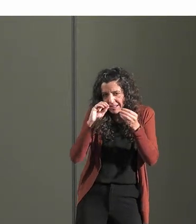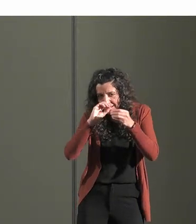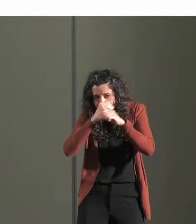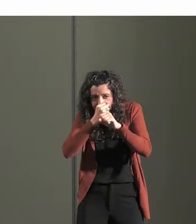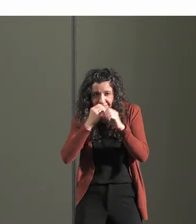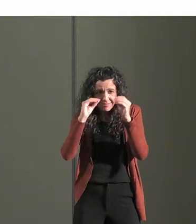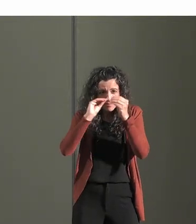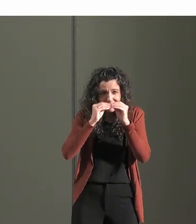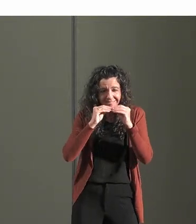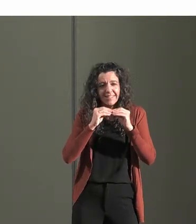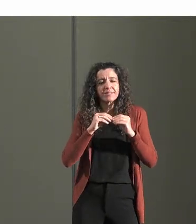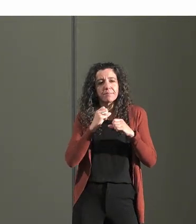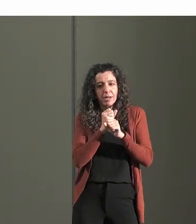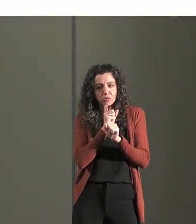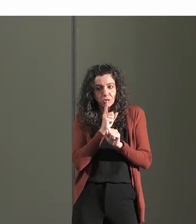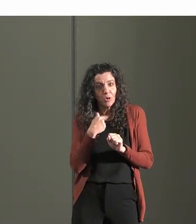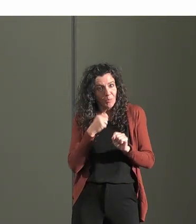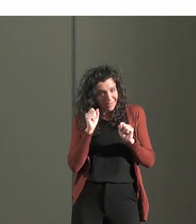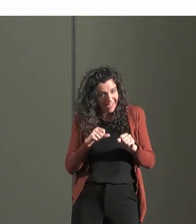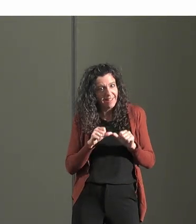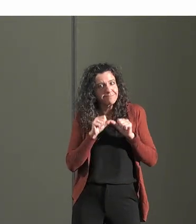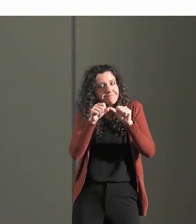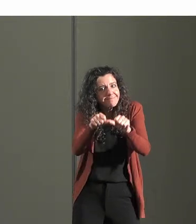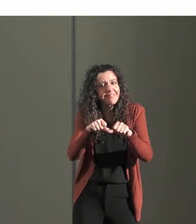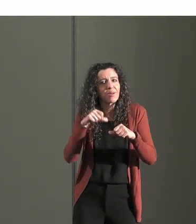point of this. Collect the data and make sure we have